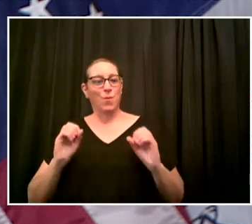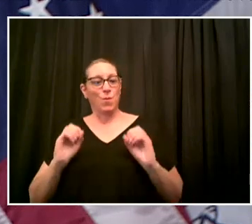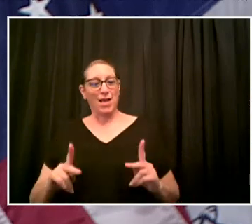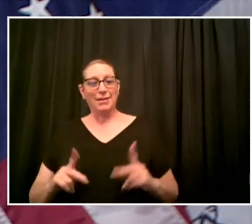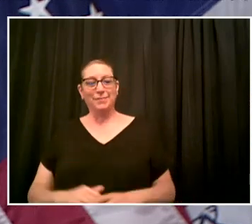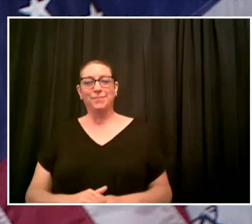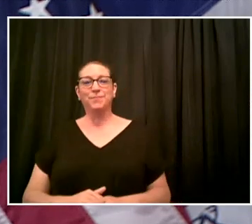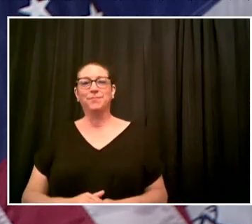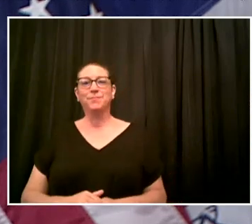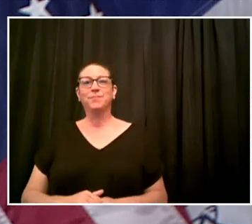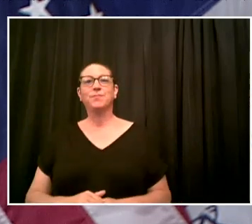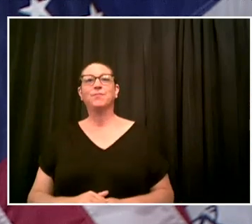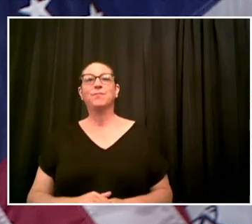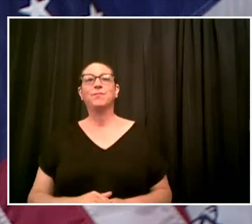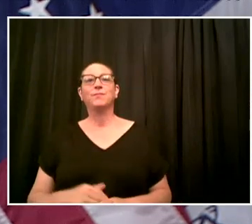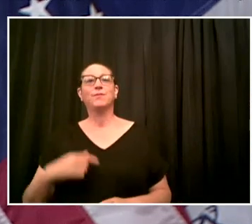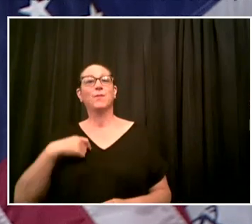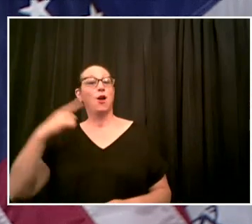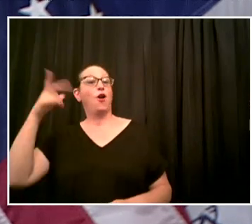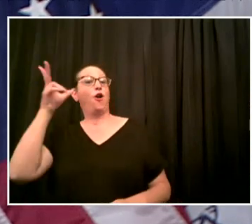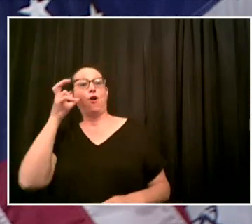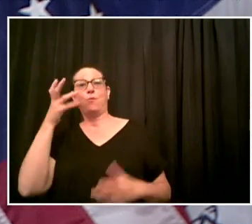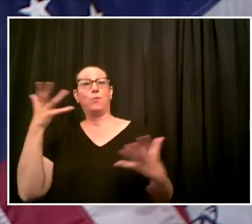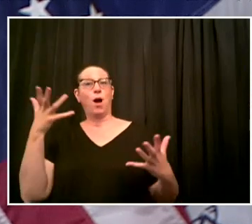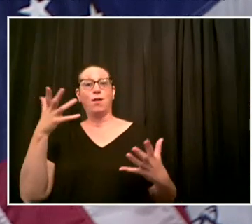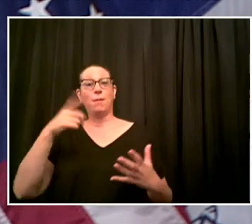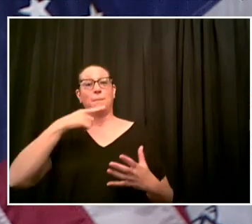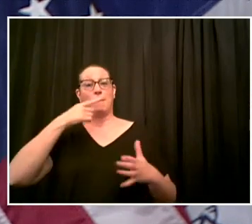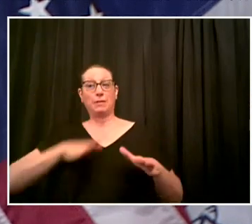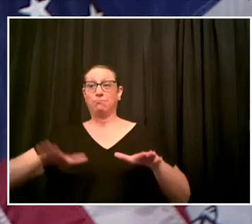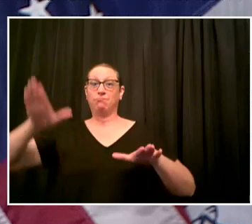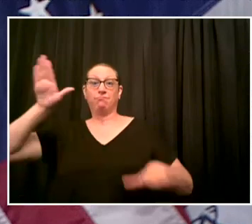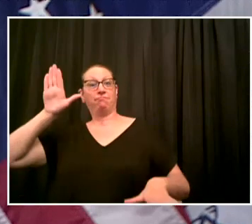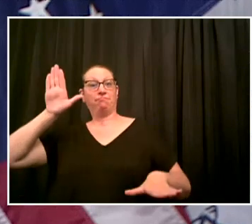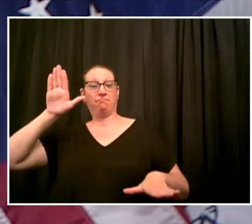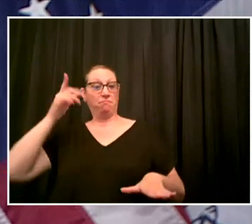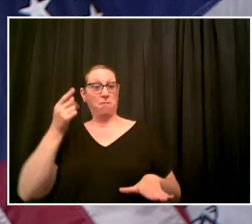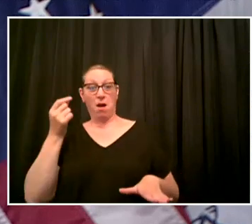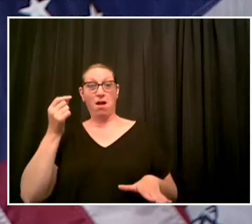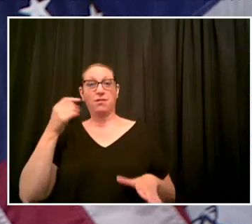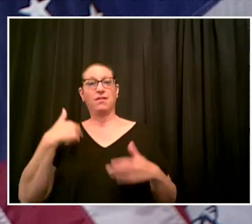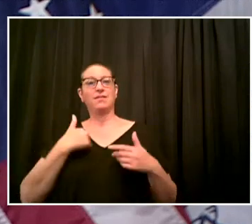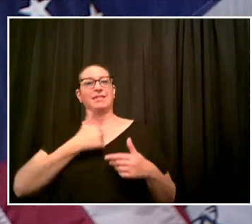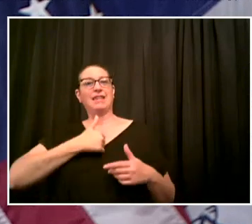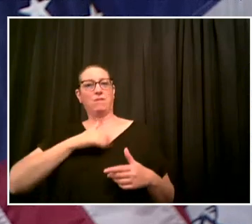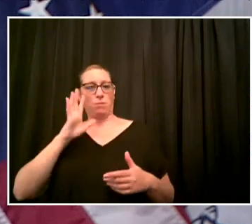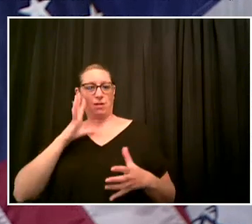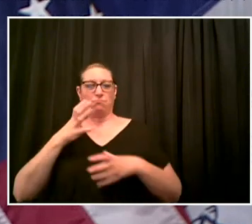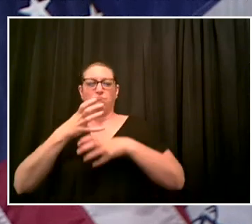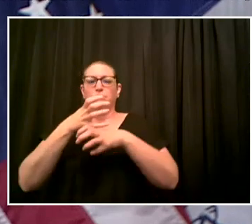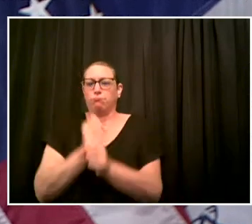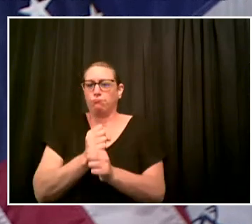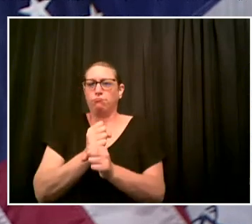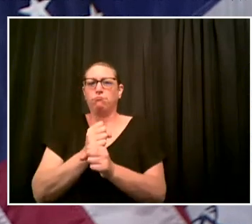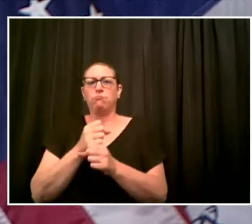THE RESTAURANT INDUSTRY AND HELP A COBMEA.CK ALLRI GT,H EVERYONE. WE HAVE HEARD THE PUBLIC SYSTEM. I'M JUST GOING TO